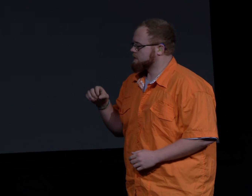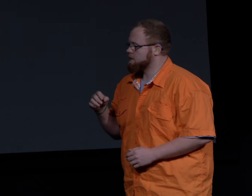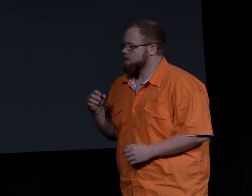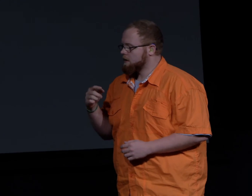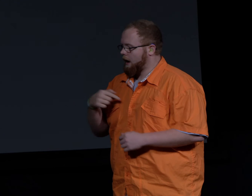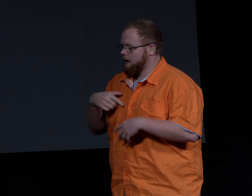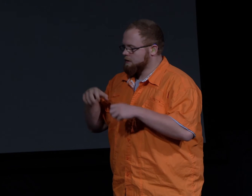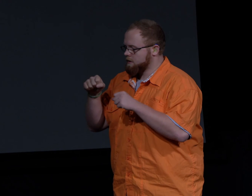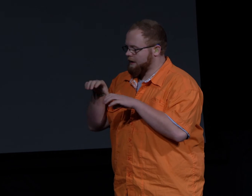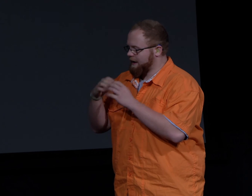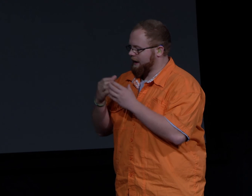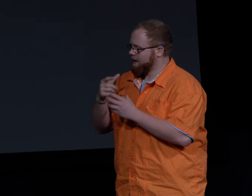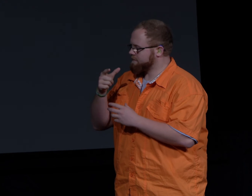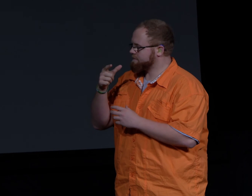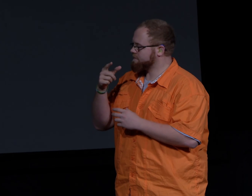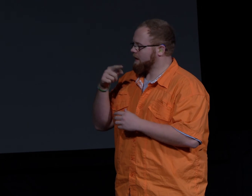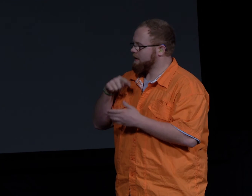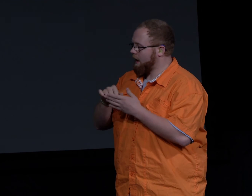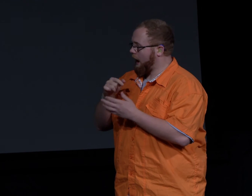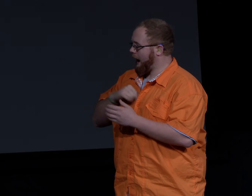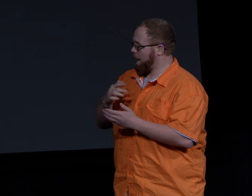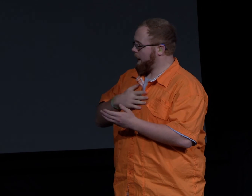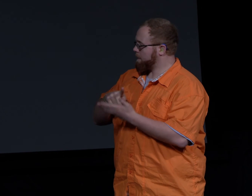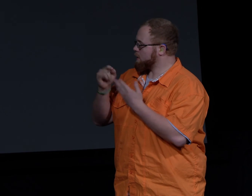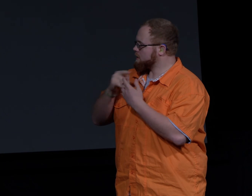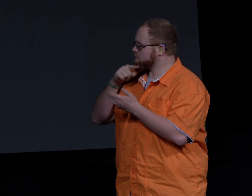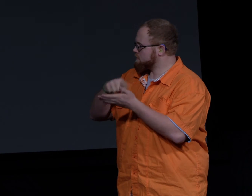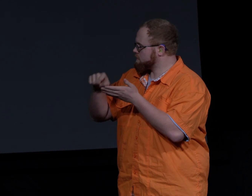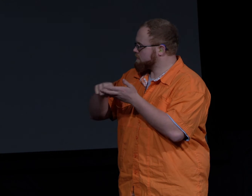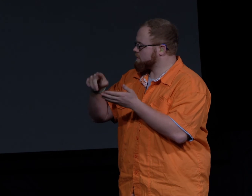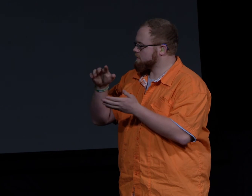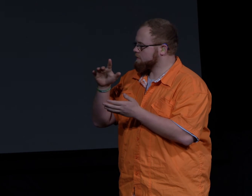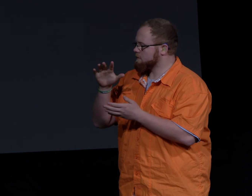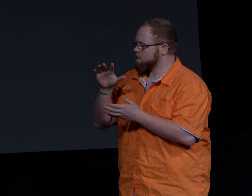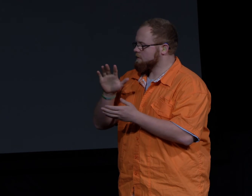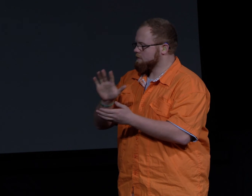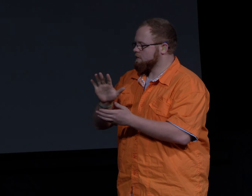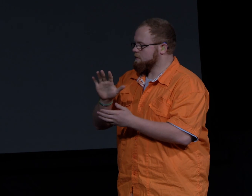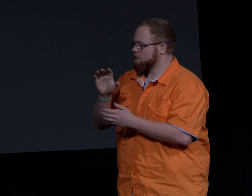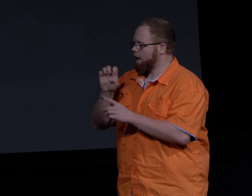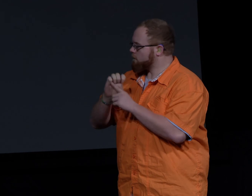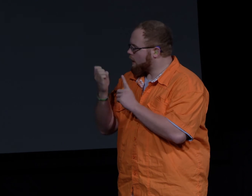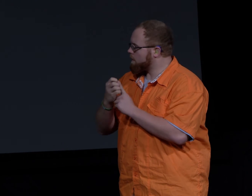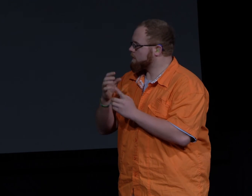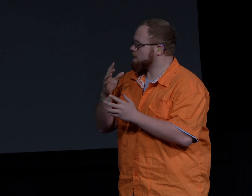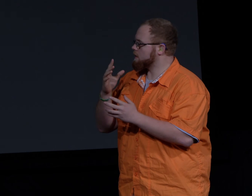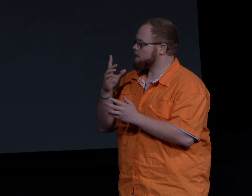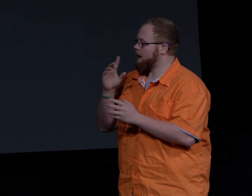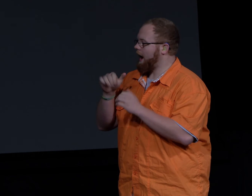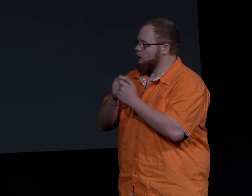Hello there, I'm Mike. I'm taking a class right now where my project is to look